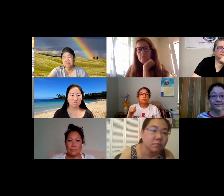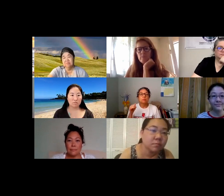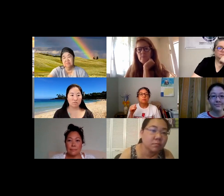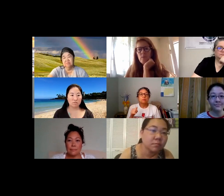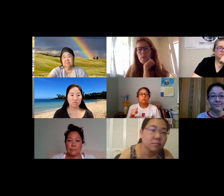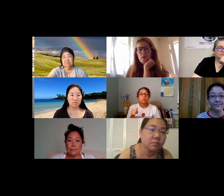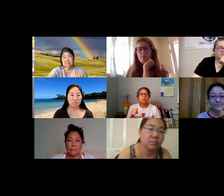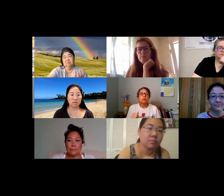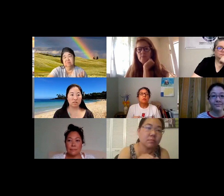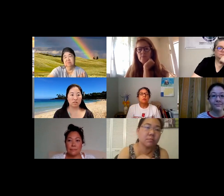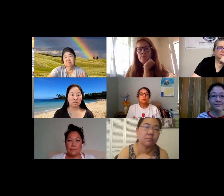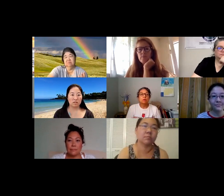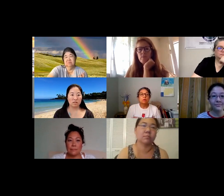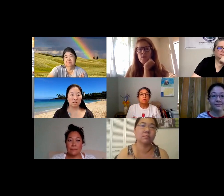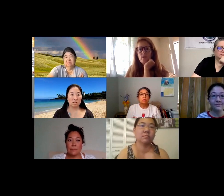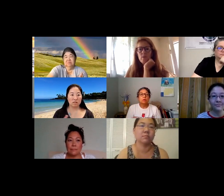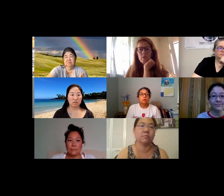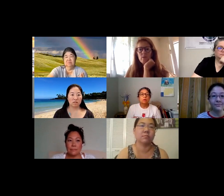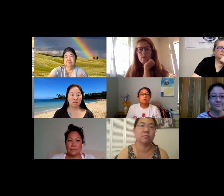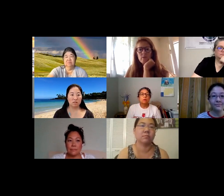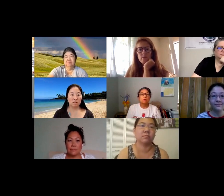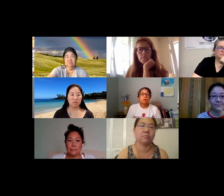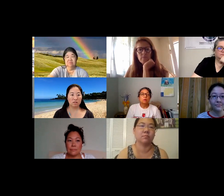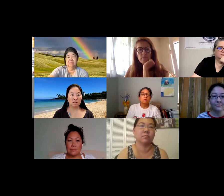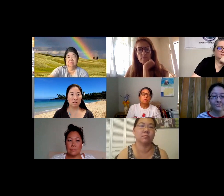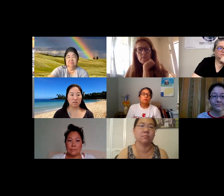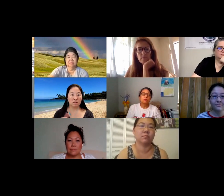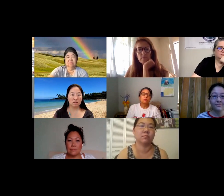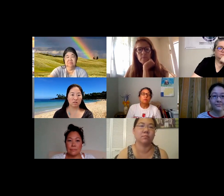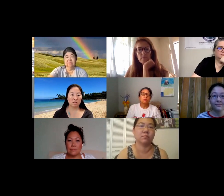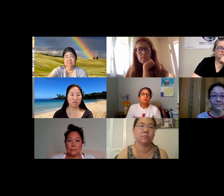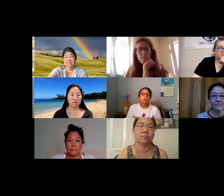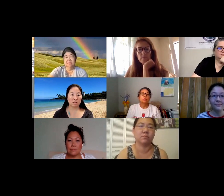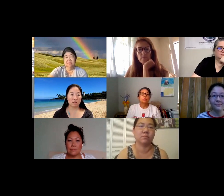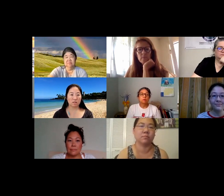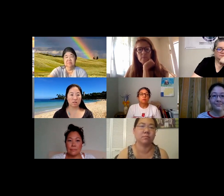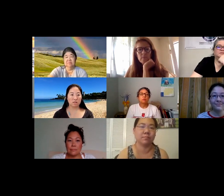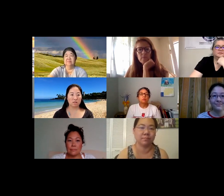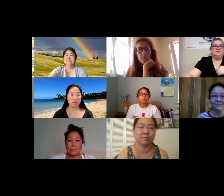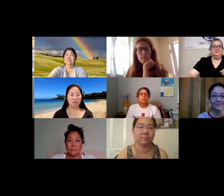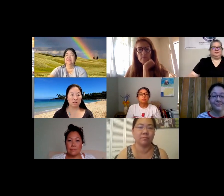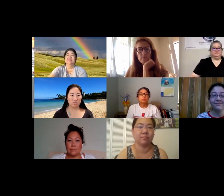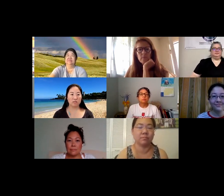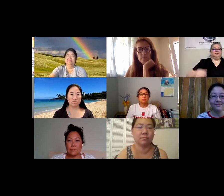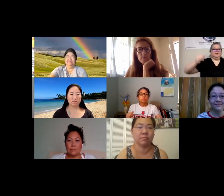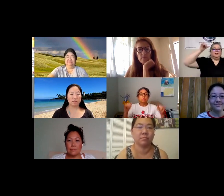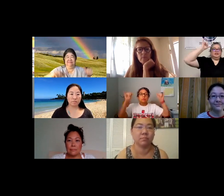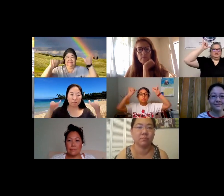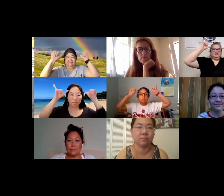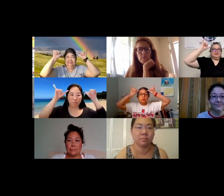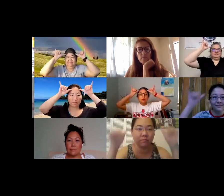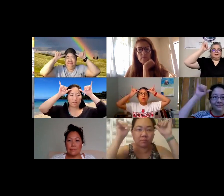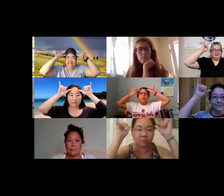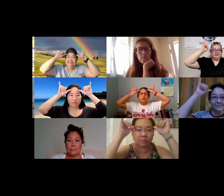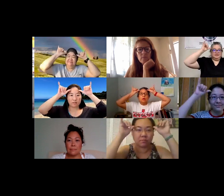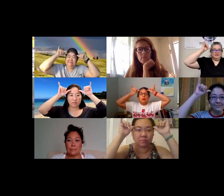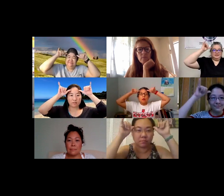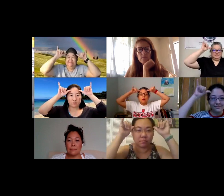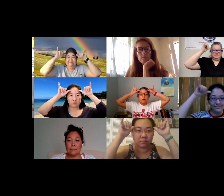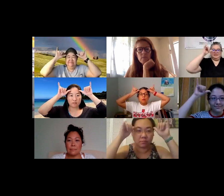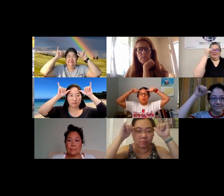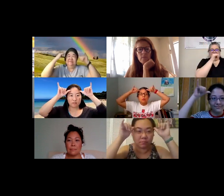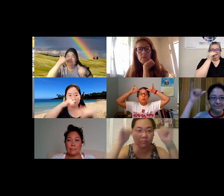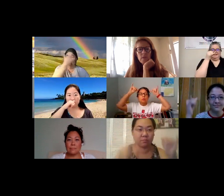Cow, silly eating, walking along here falls down. Okay, you come with me, do it. Ready? Cows,